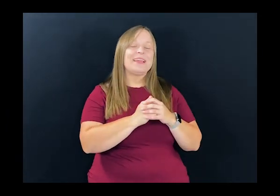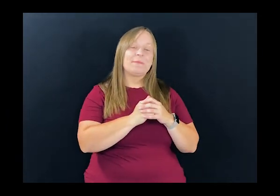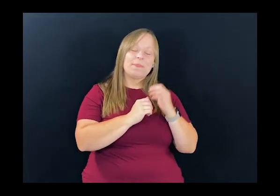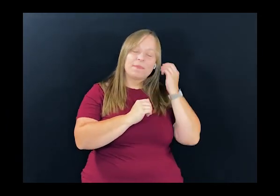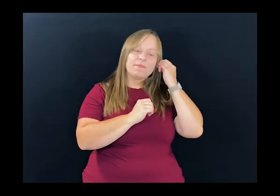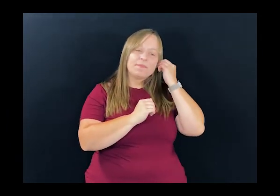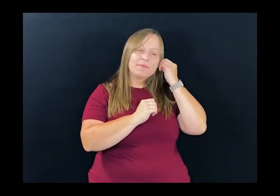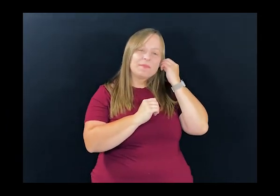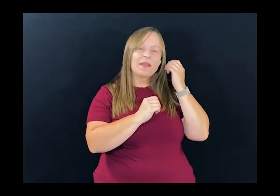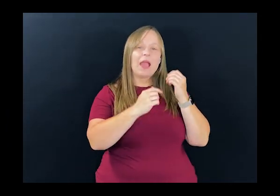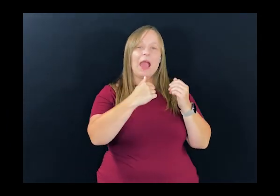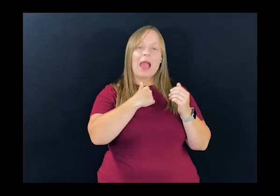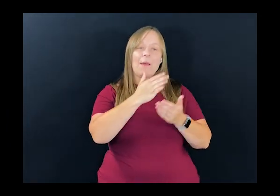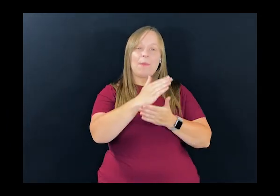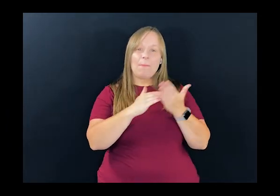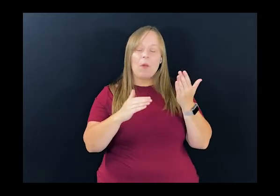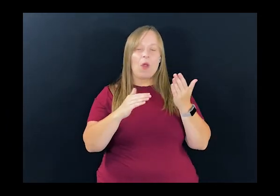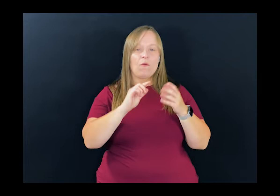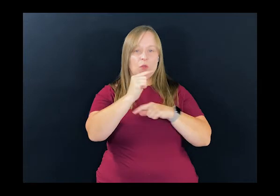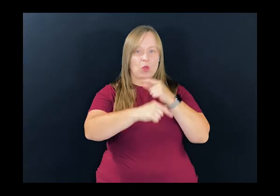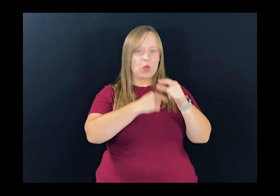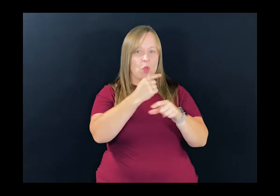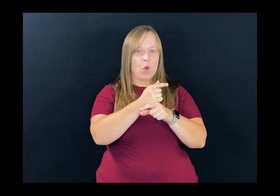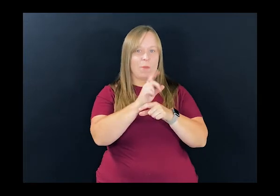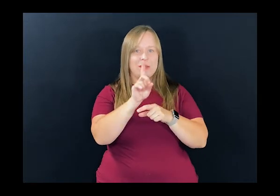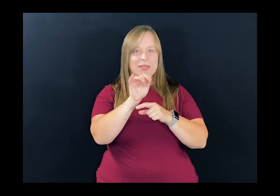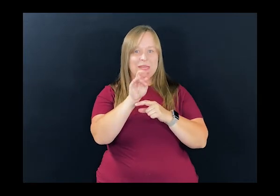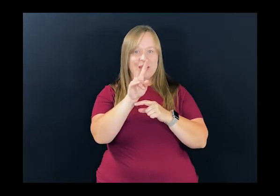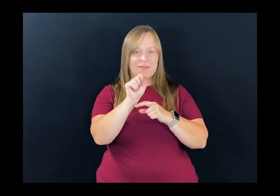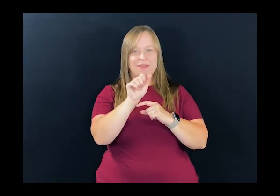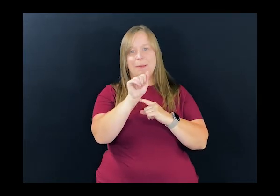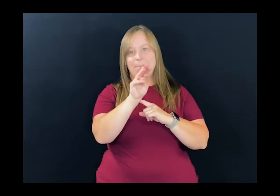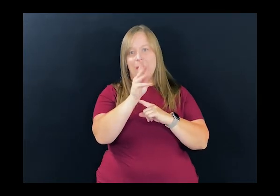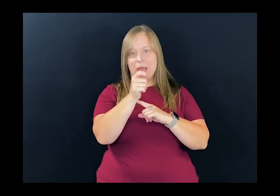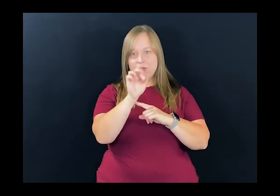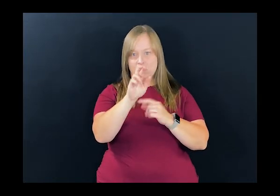Well, I am a part of the Global DIVAS Ambassador Program,